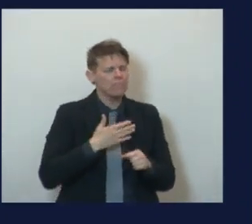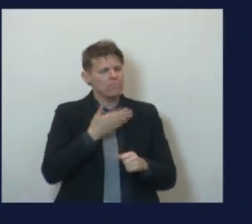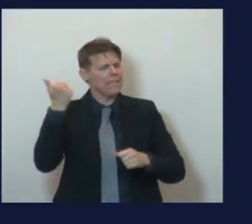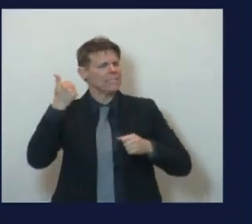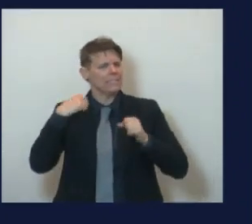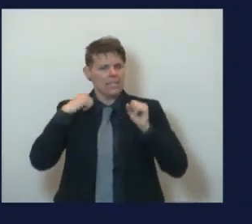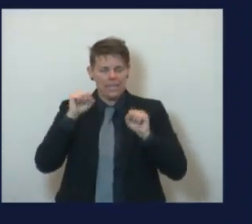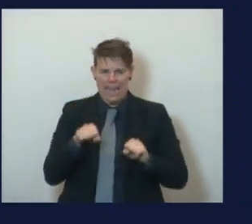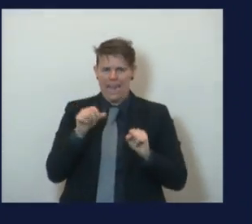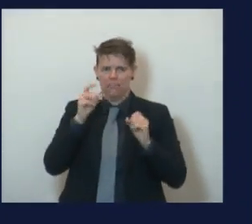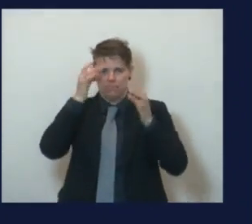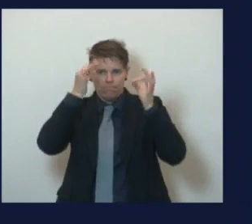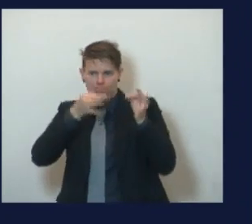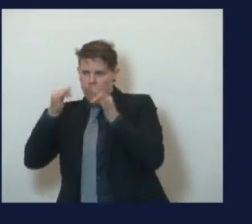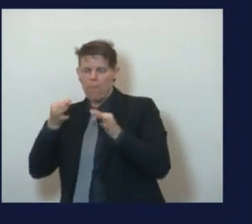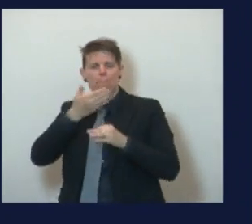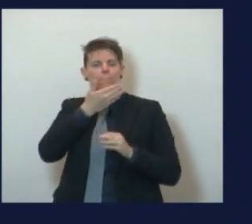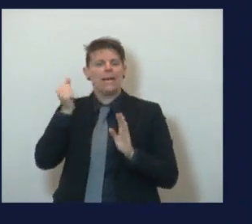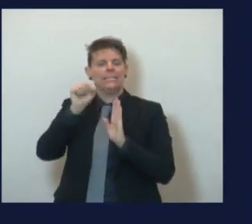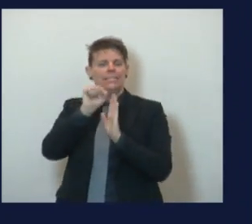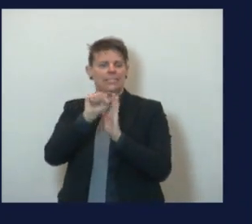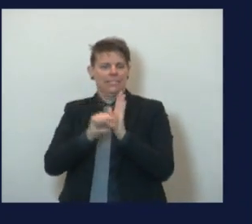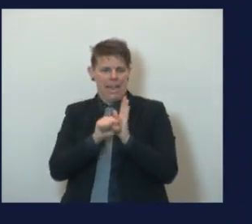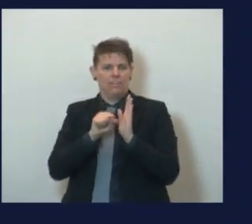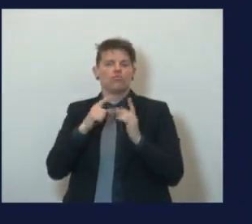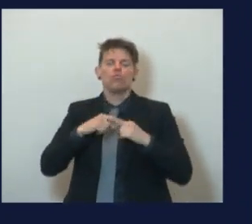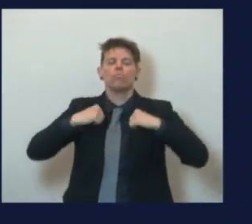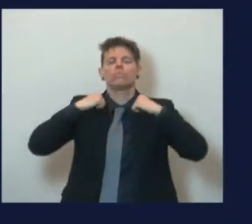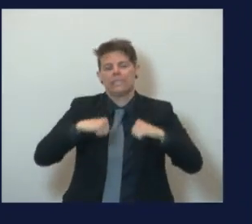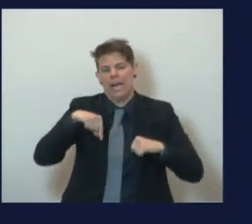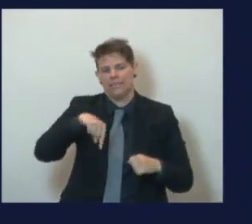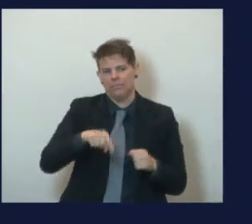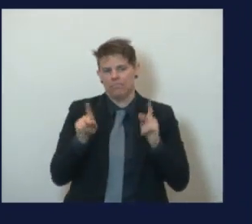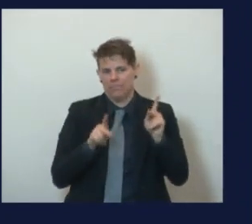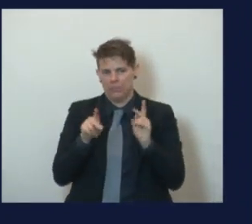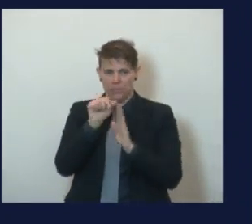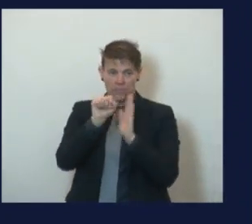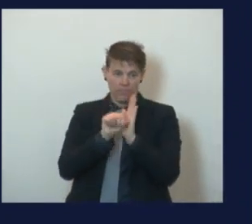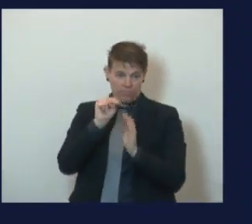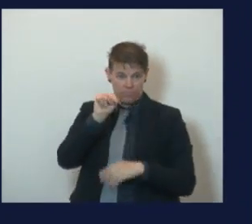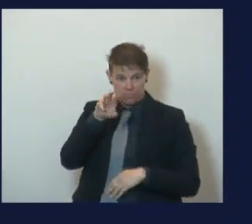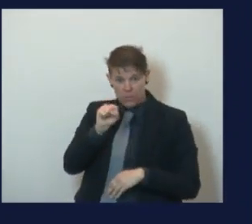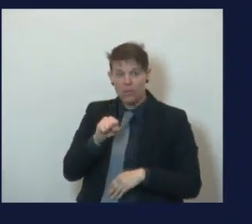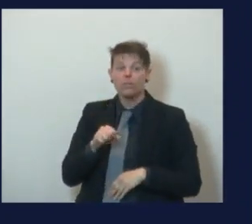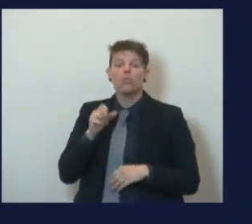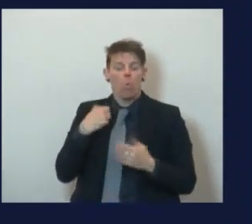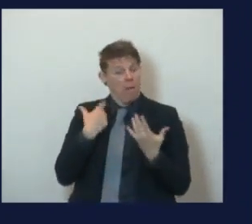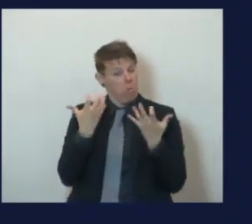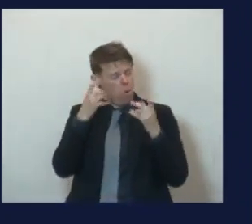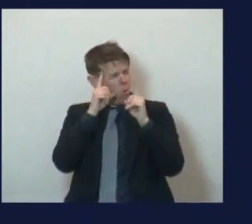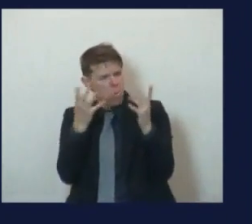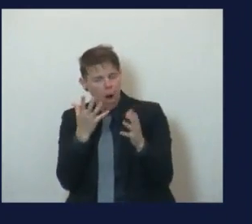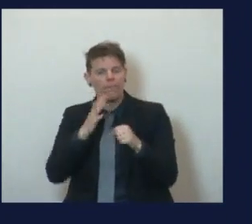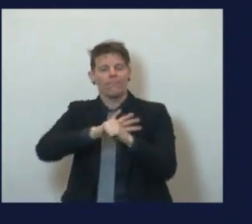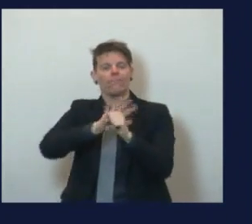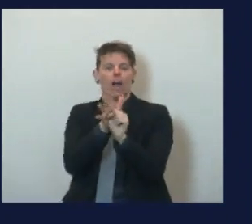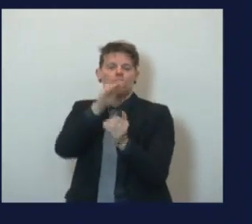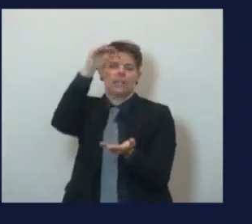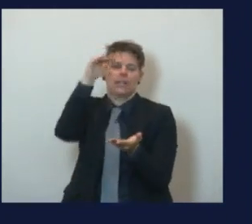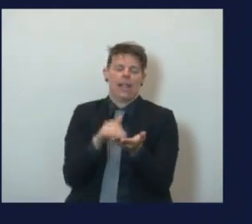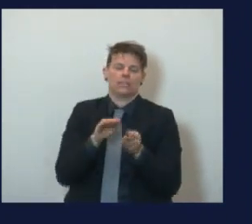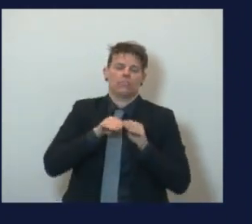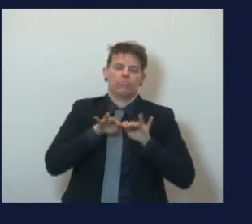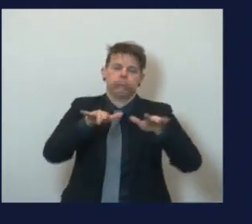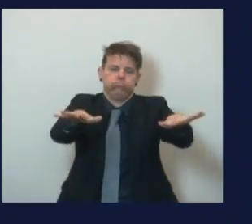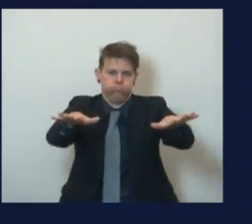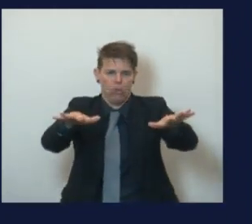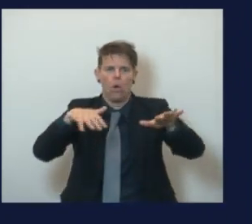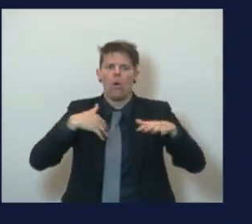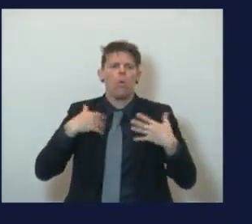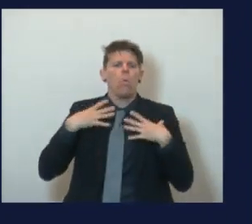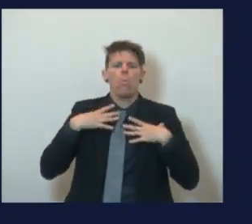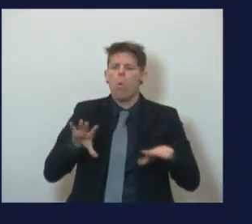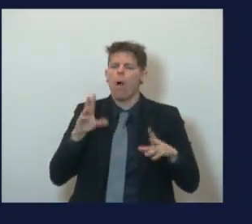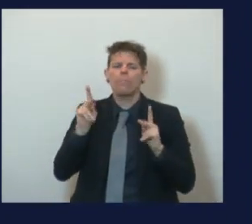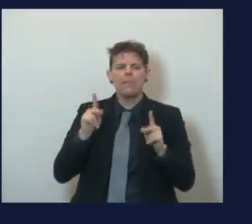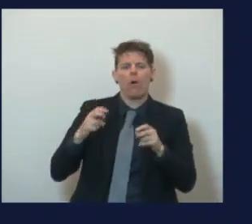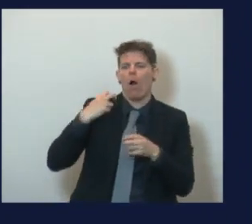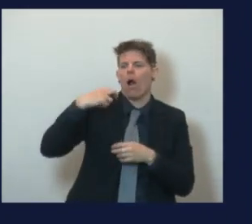MY JOB AGAIN IS TO DO THE BEST POSSIBLE JOB IN THE STATE WITH THE AUTHORITY THAT I HAVE TO PROTECT PEOPLE AND SLOW THE SPREAD OF THE VIRUS.